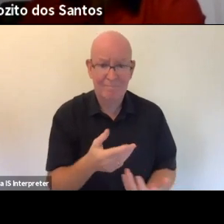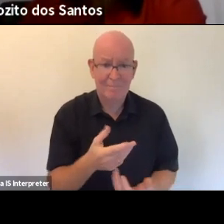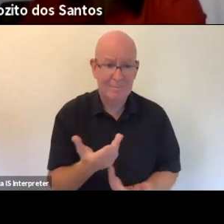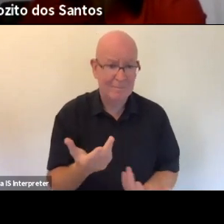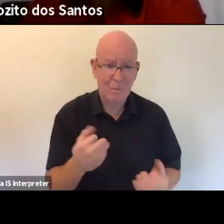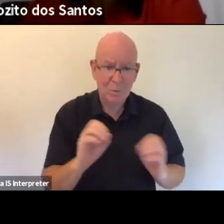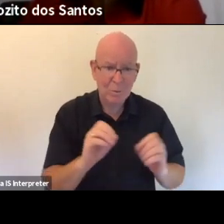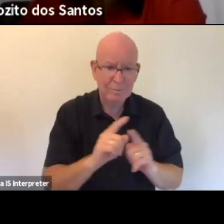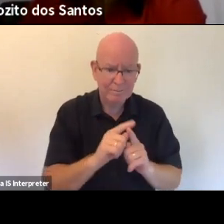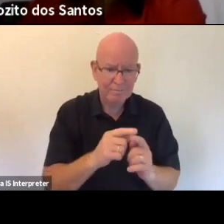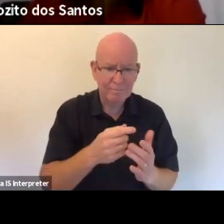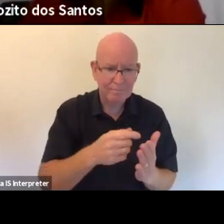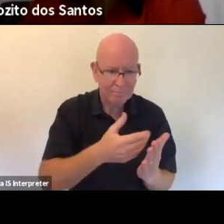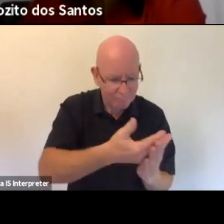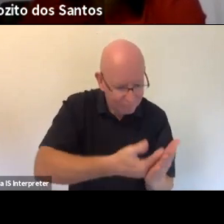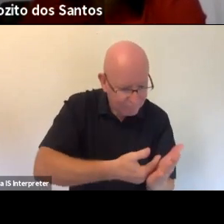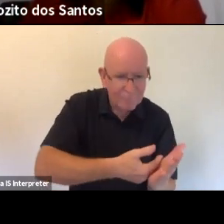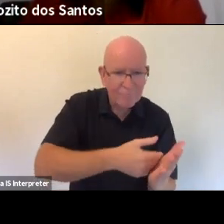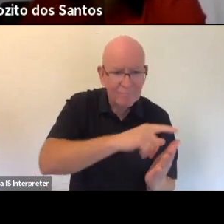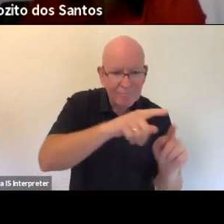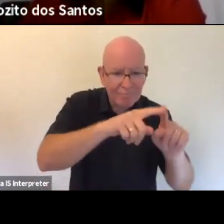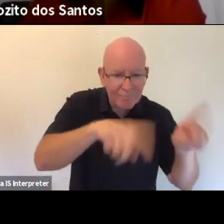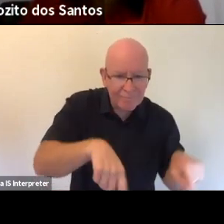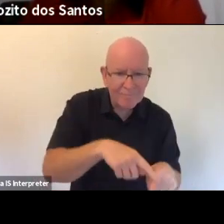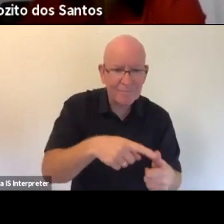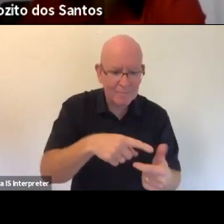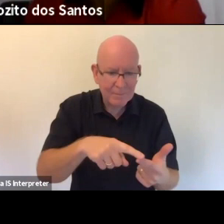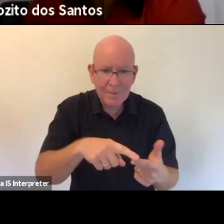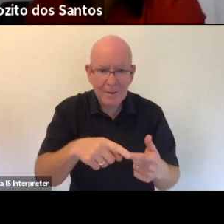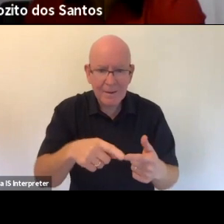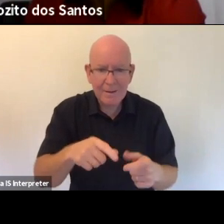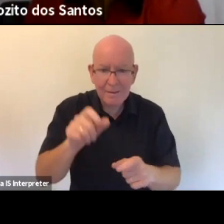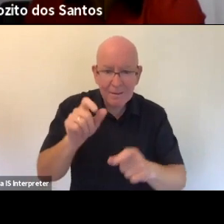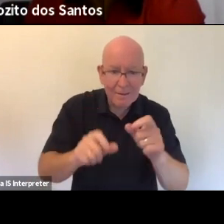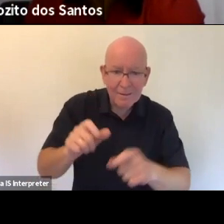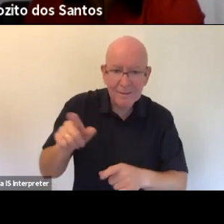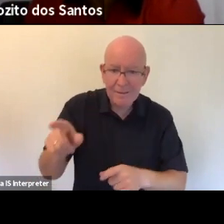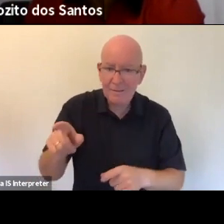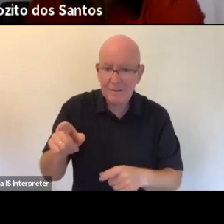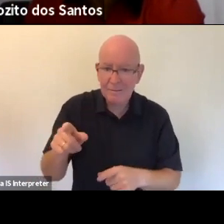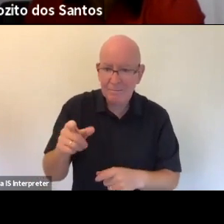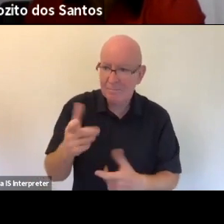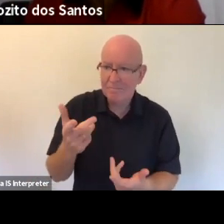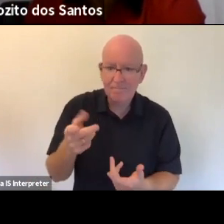And they do not live in an established household. Some people have an established family